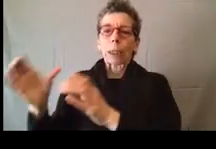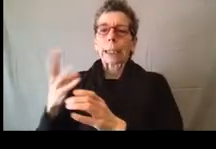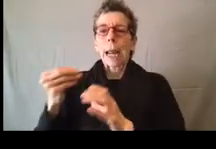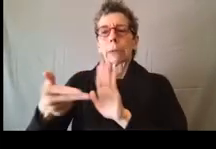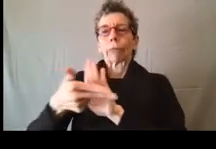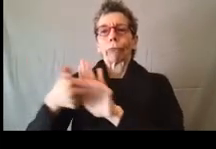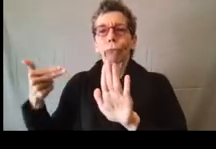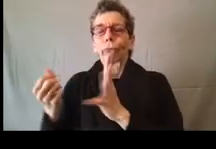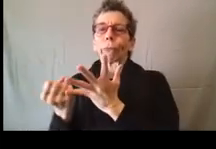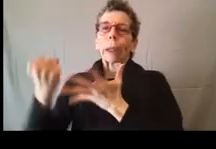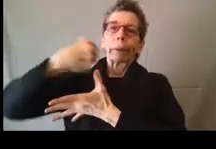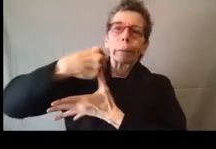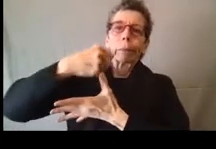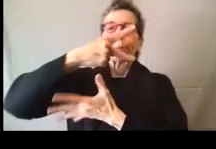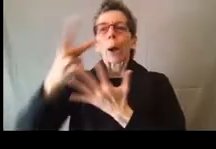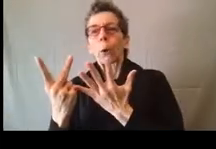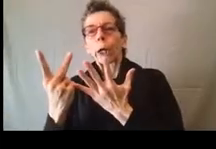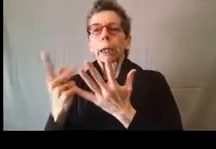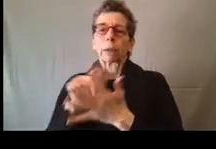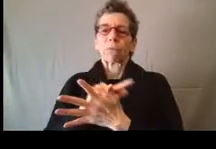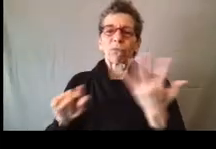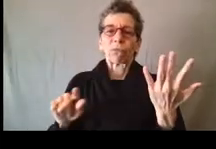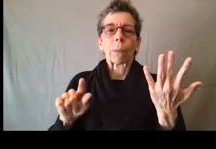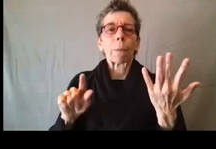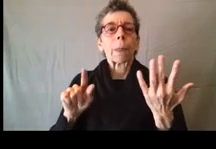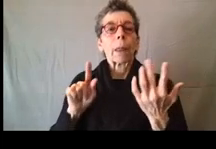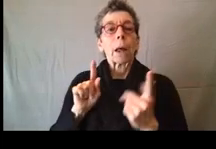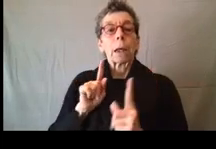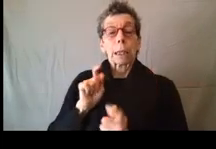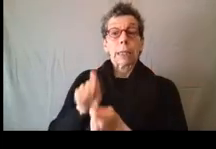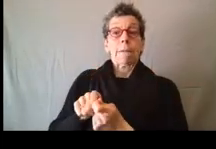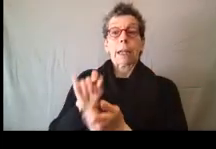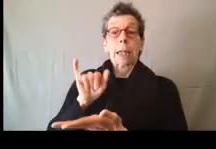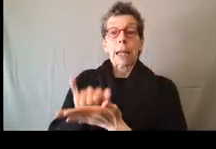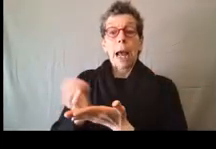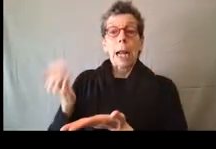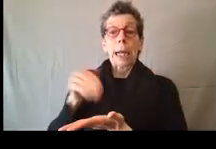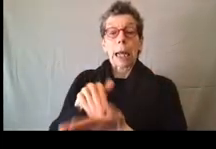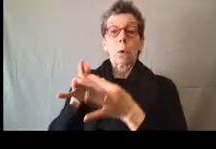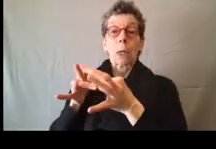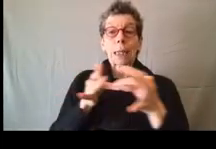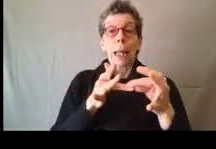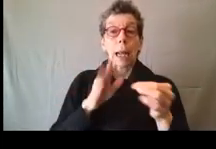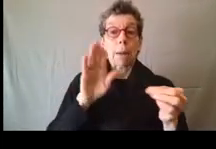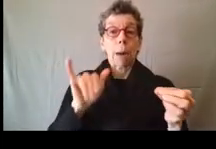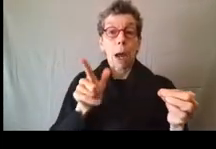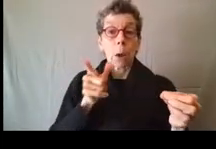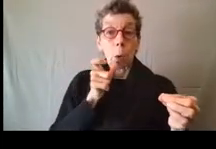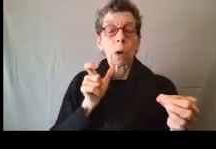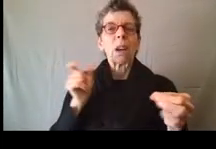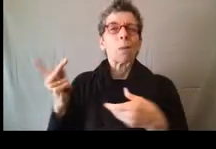and utility. And in particular, this was driven, again, all by our participatory action research